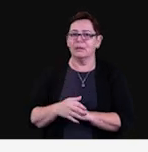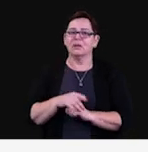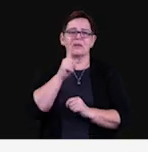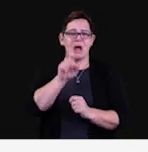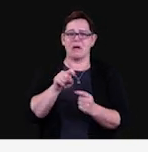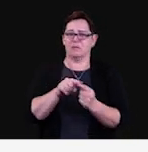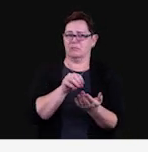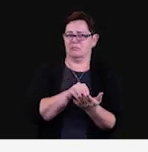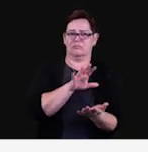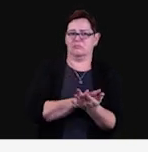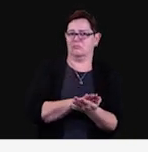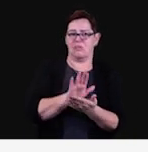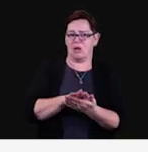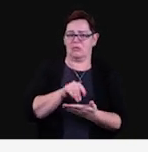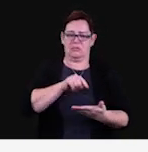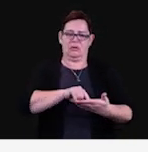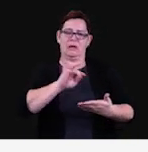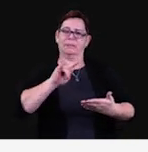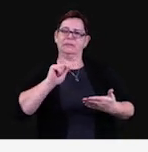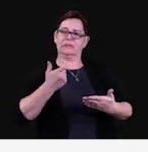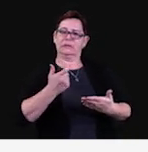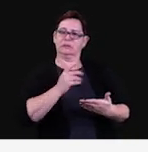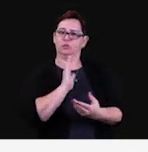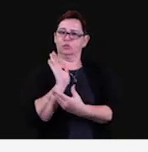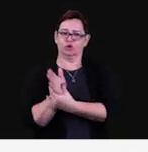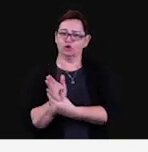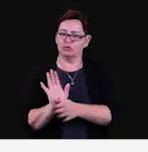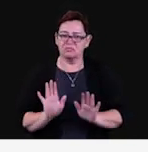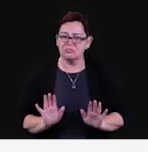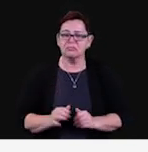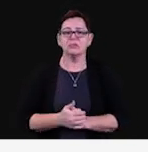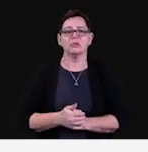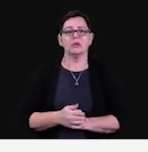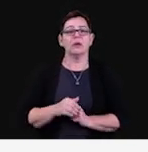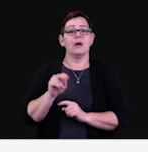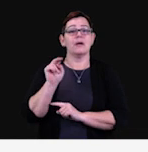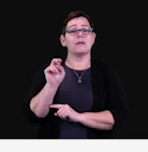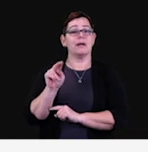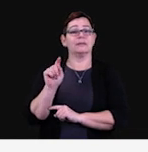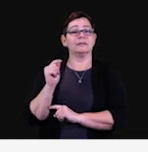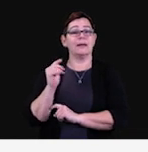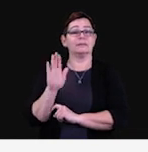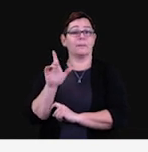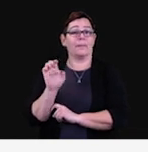tax/harmonized sales tax credit, commonly called the GST/HST credit,